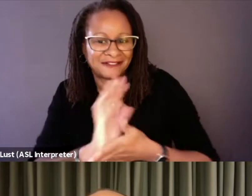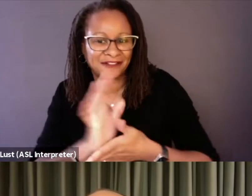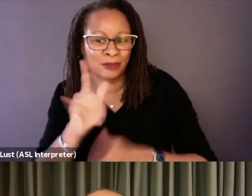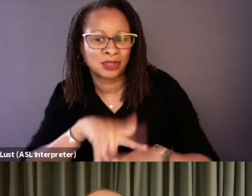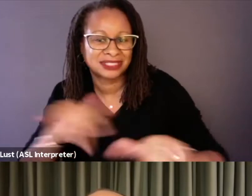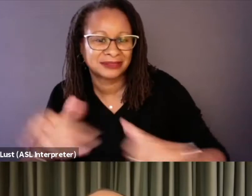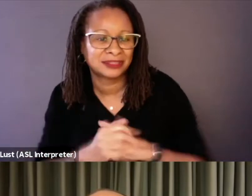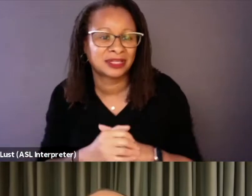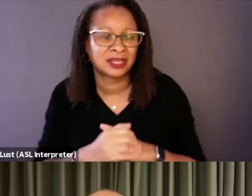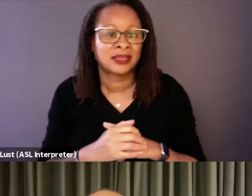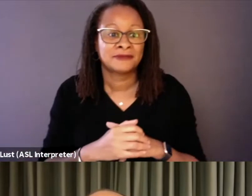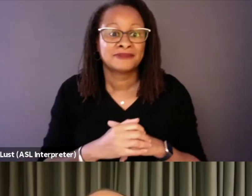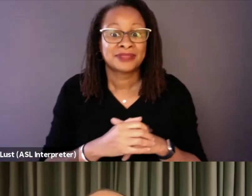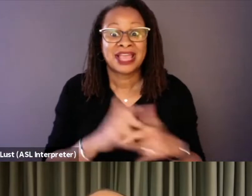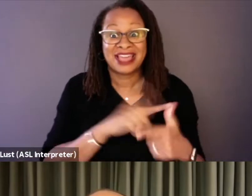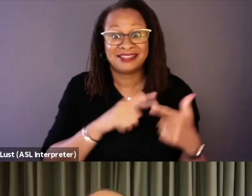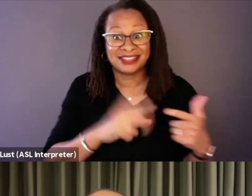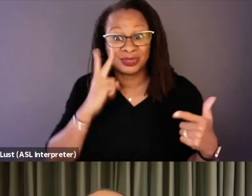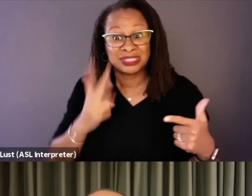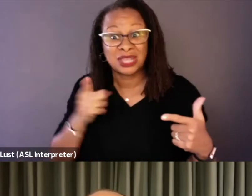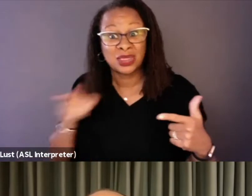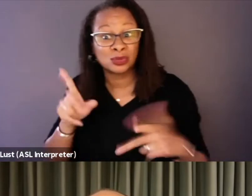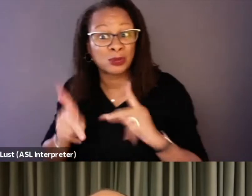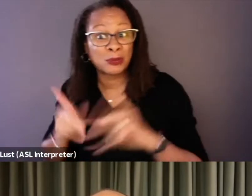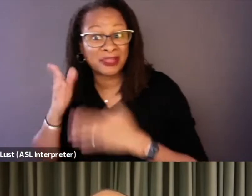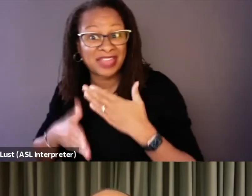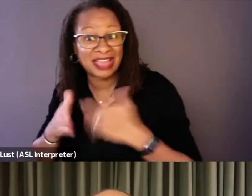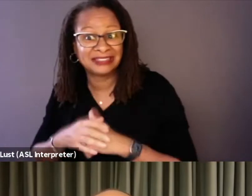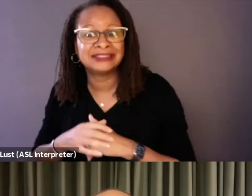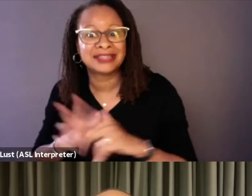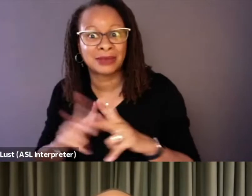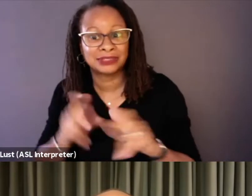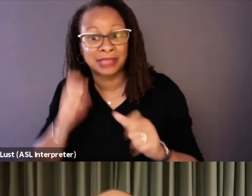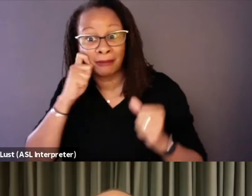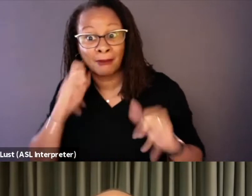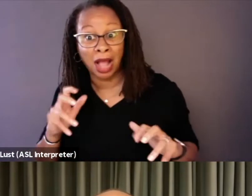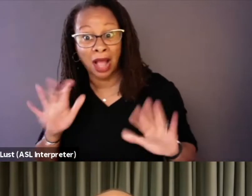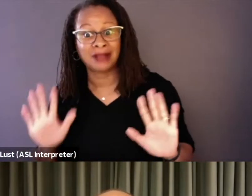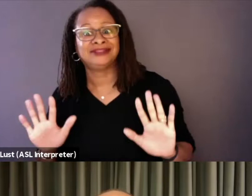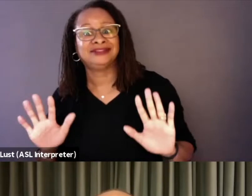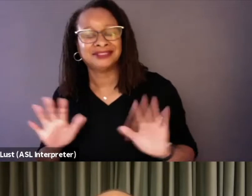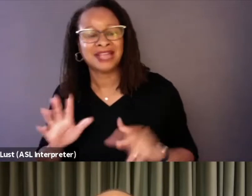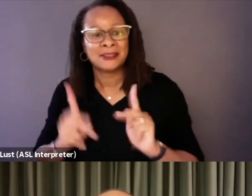And then to see a lot of those folks at the very end is kind of thing, the ones who are still around